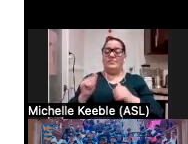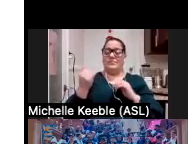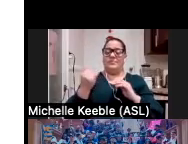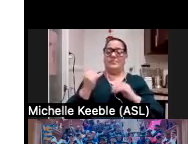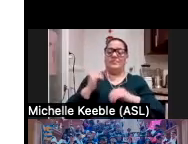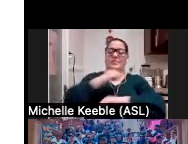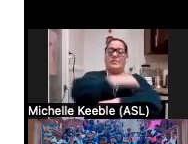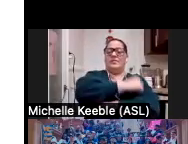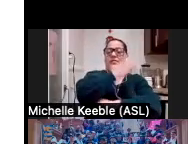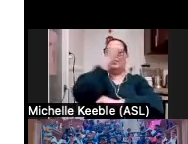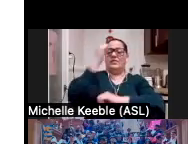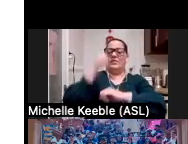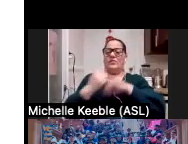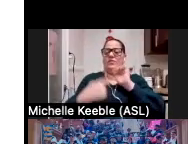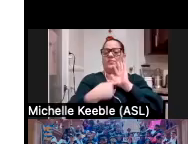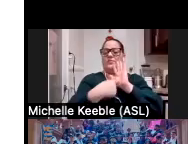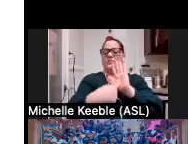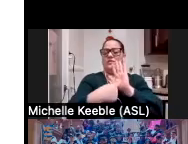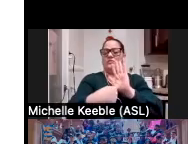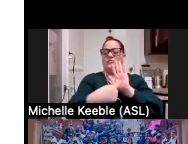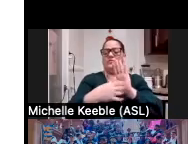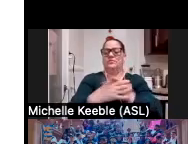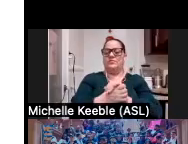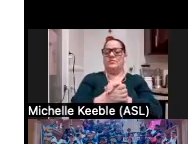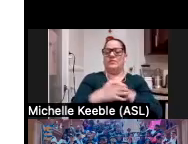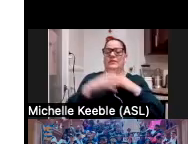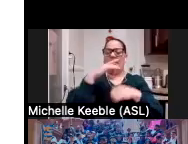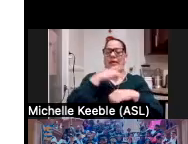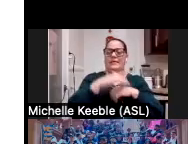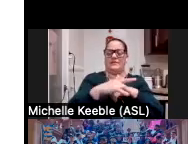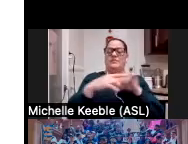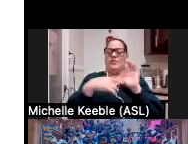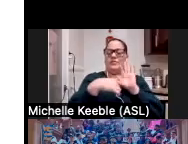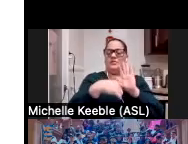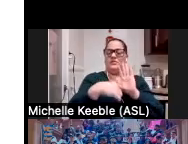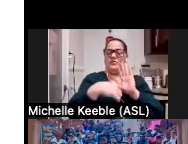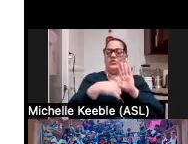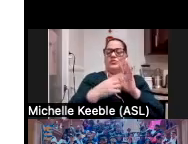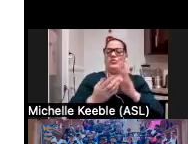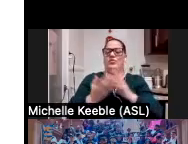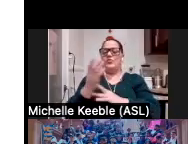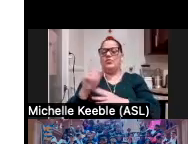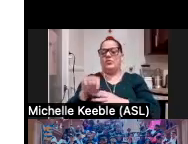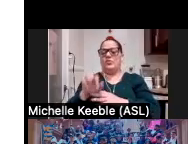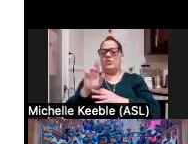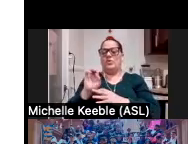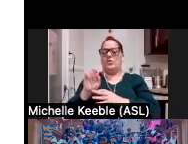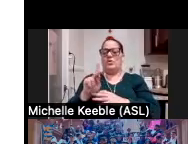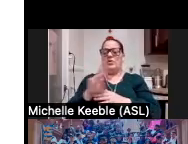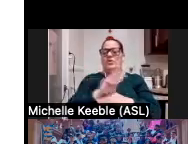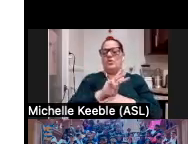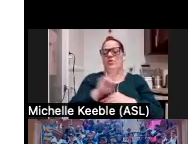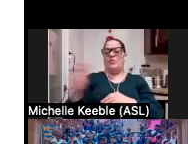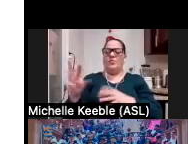their representation and the absence thereof uh throughout the arc of western civilization. And